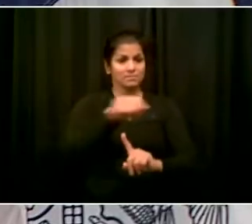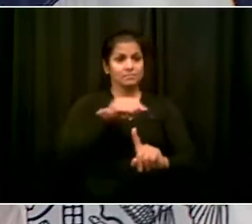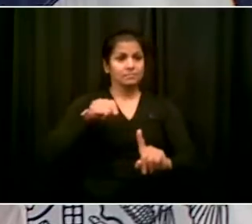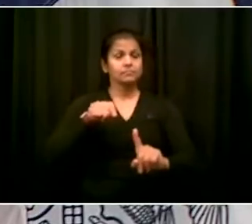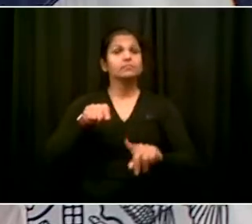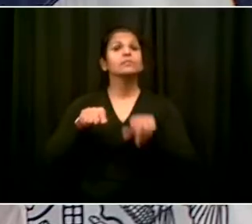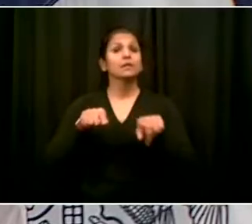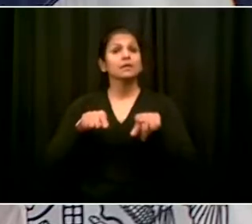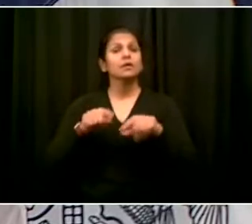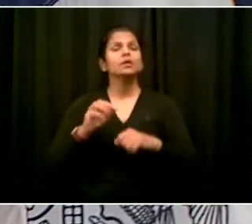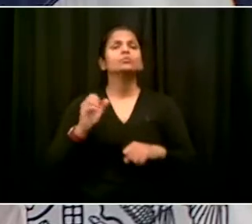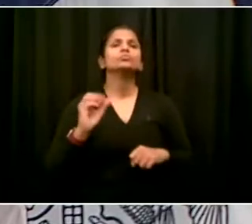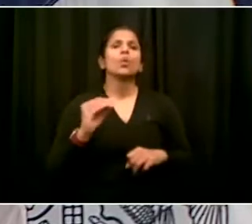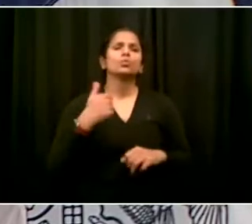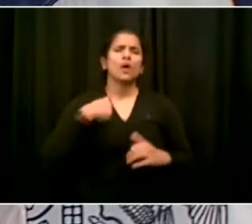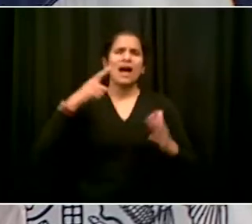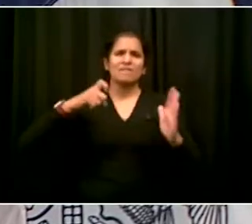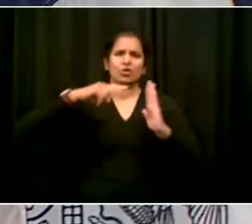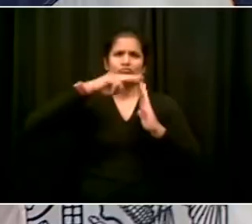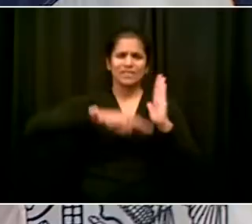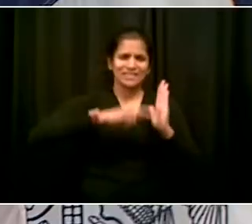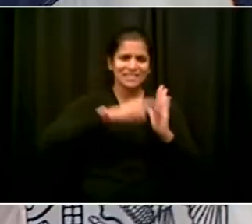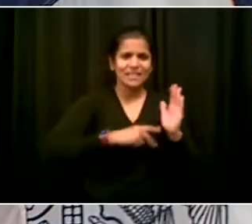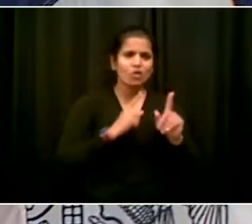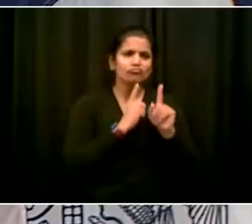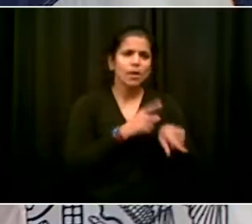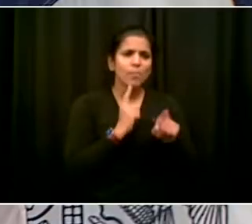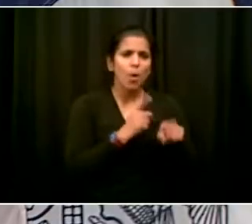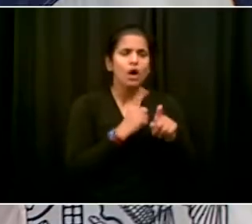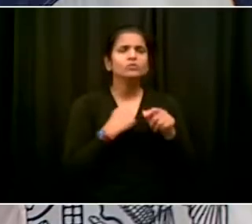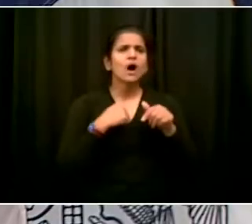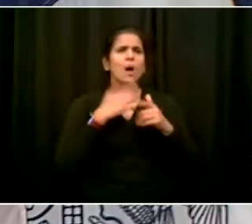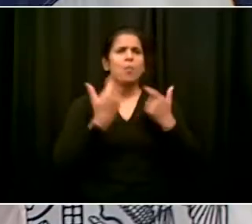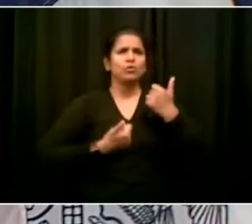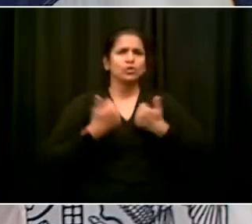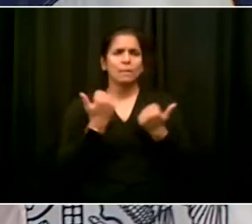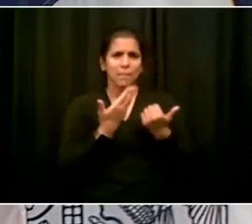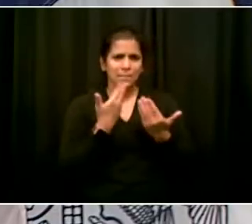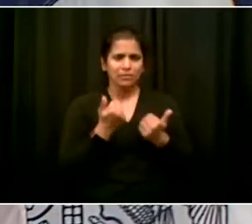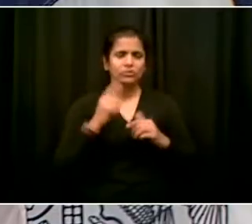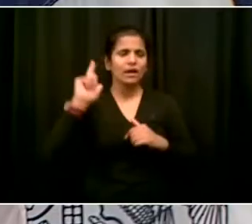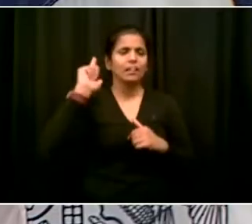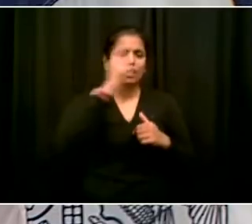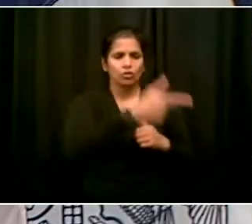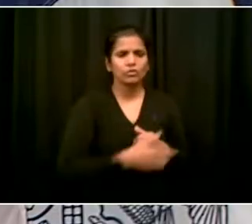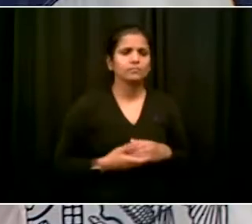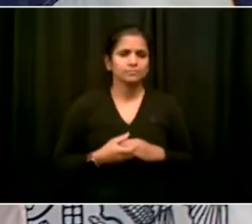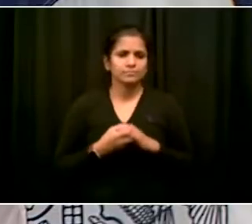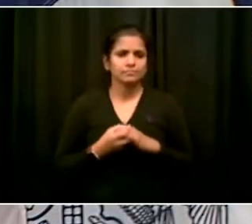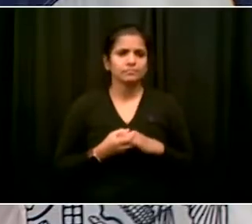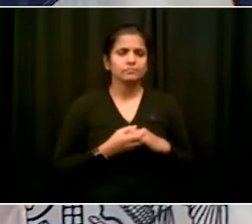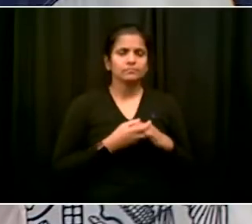SPECIFIC RESPONSES TO THAT REPORT.T. WHILE RECOGNIZING TROUBLED HISTORY